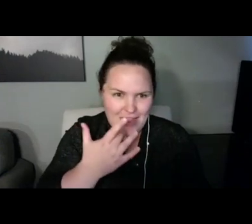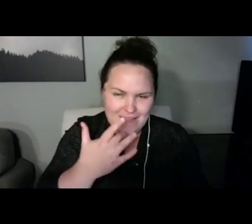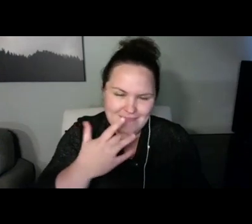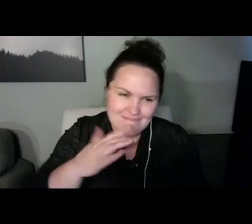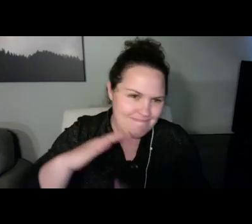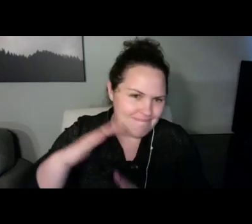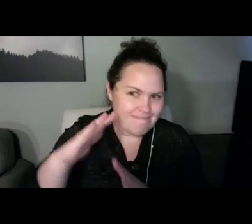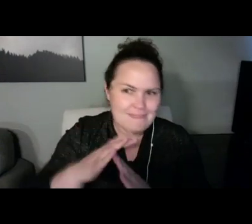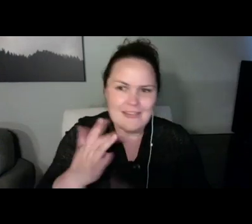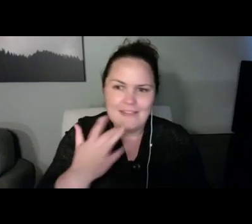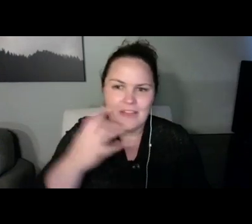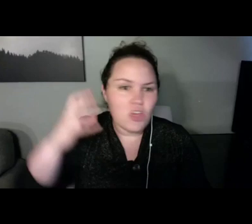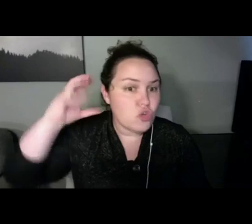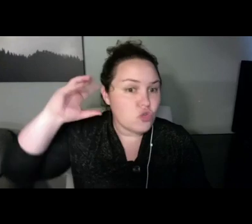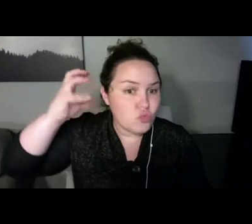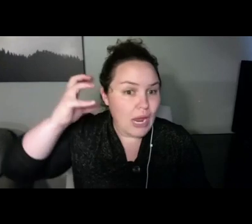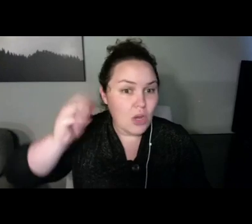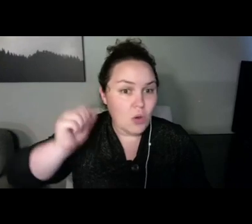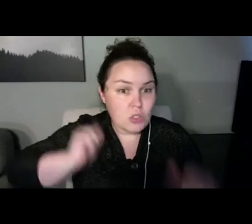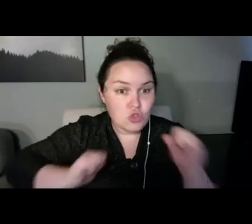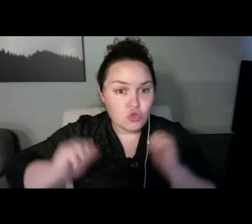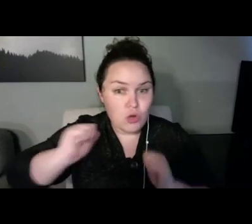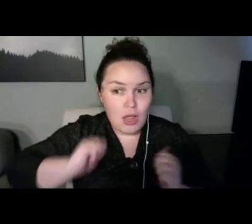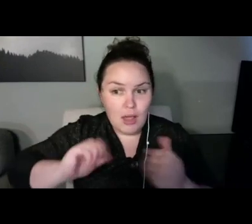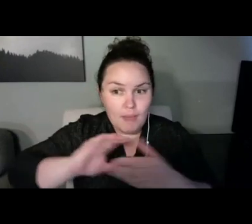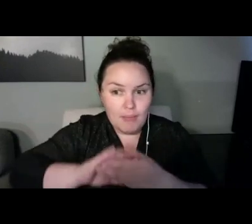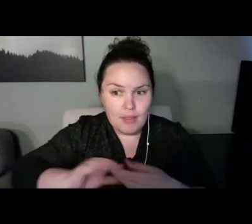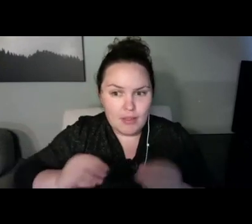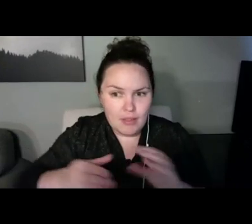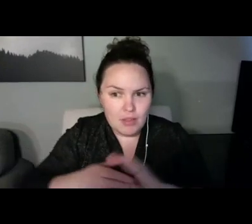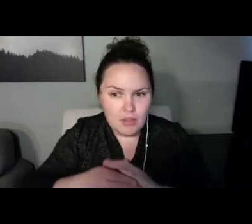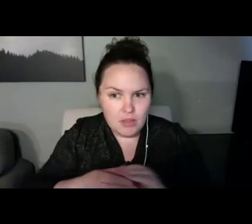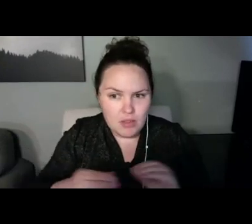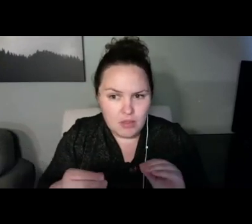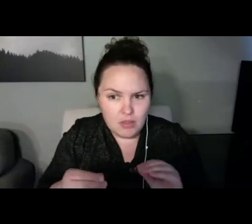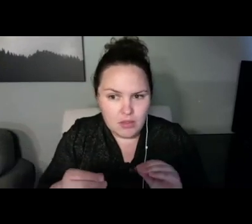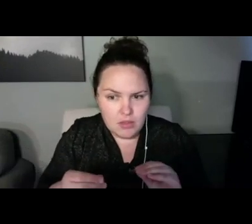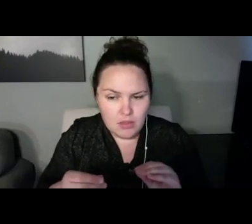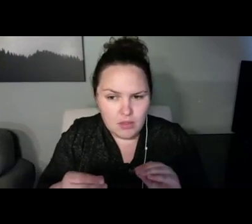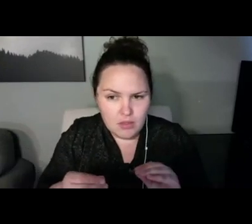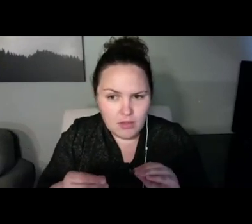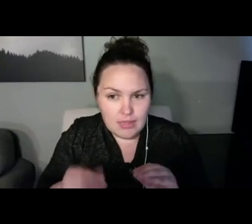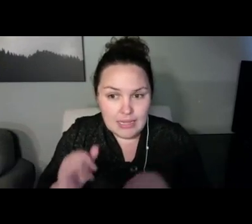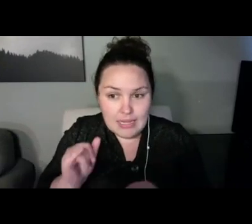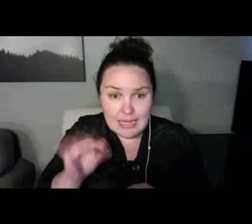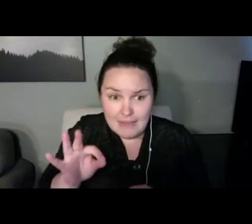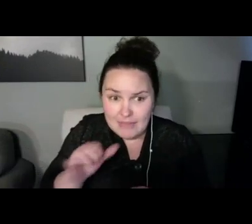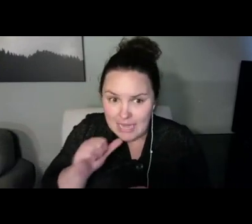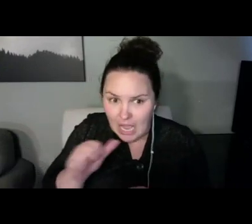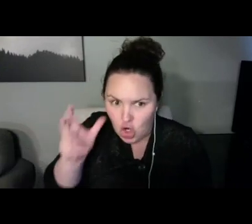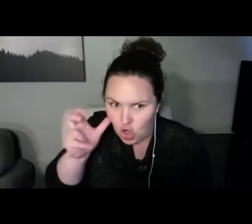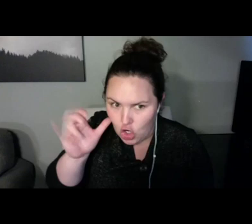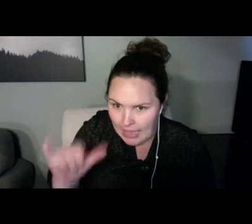favorite radio drama Adventures in Odyssey. If you haven't heard it, go there right now